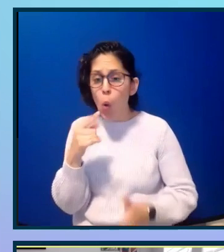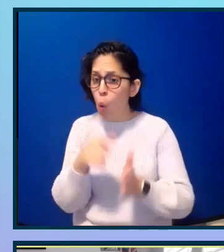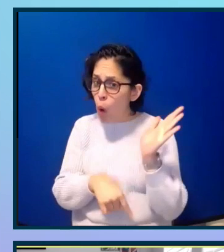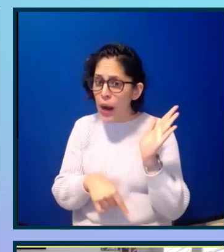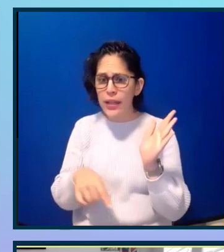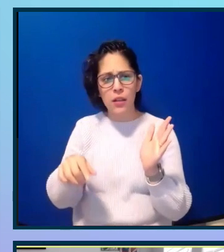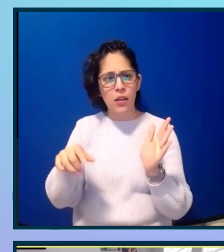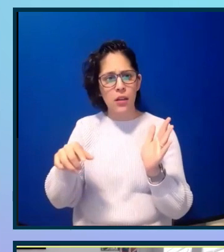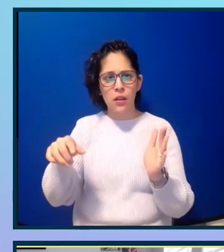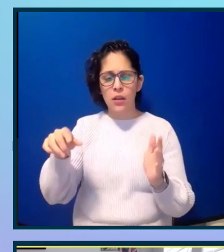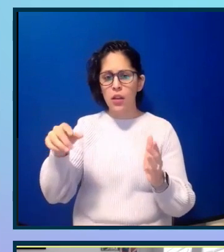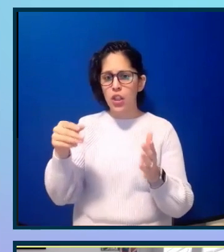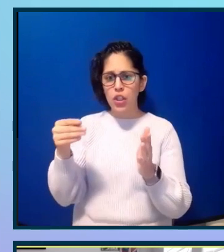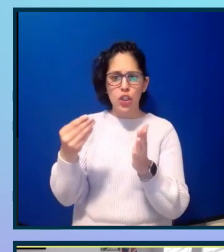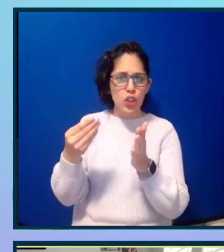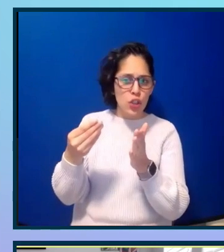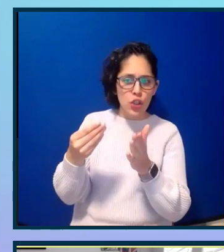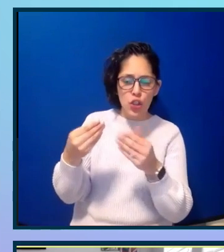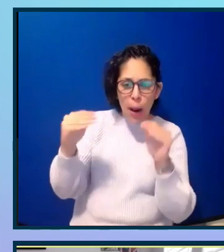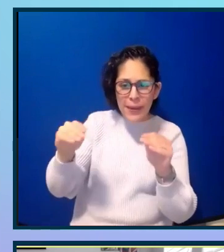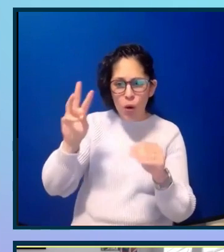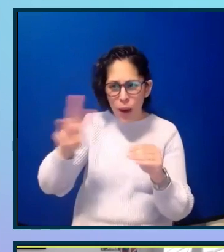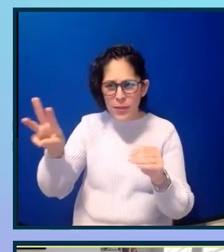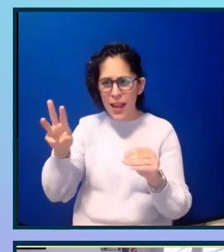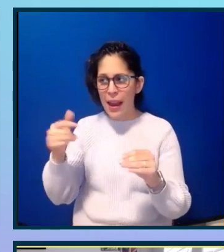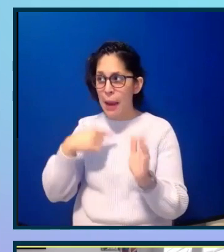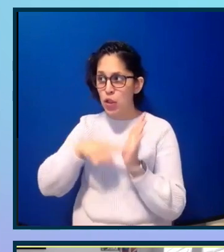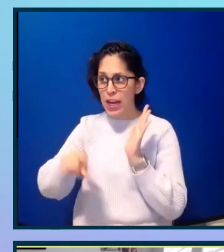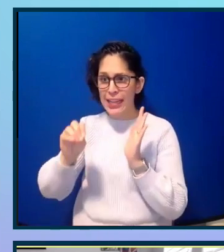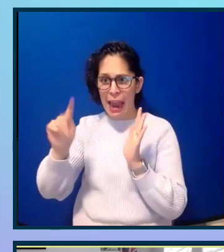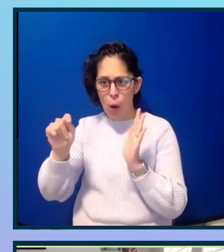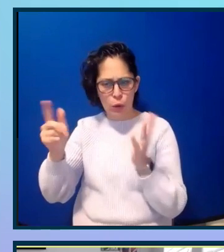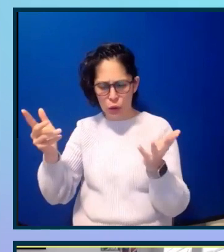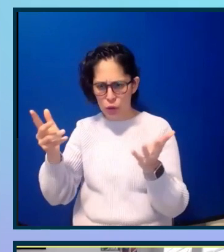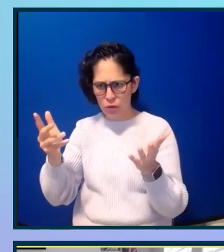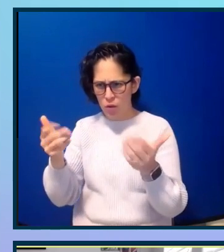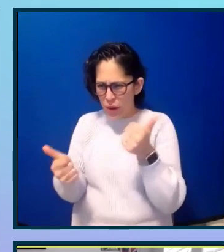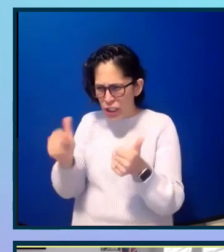what shopping site they're checking out through? Or do they know that this particular model